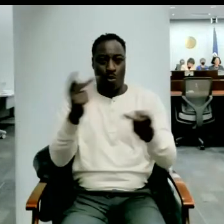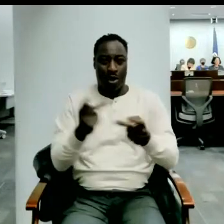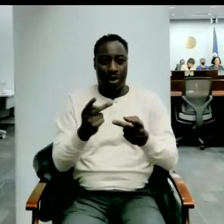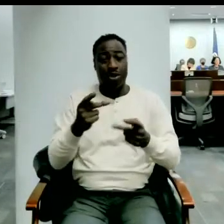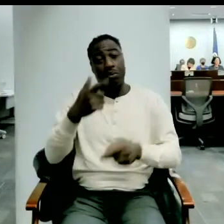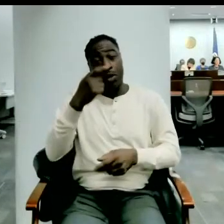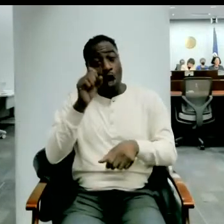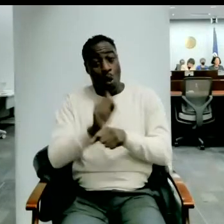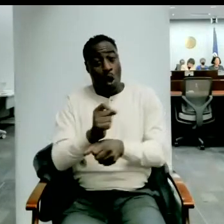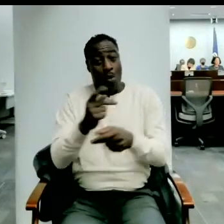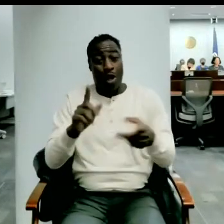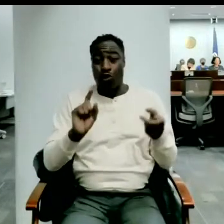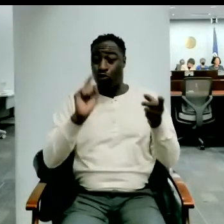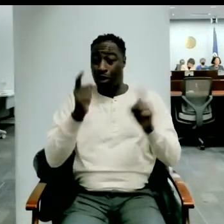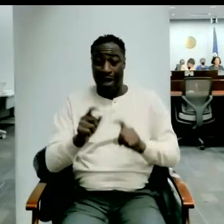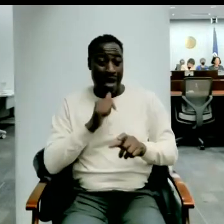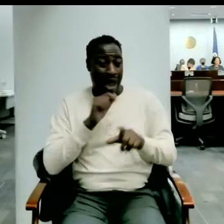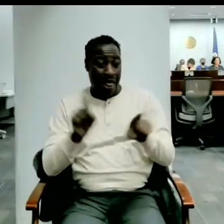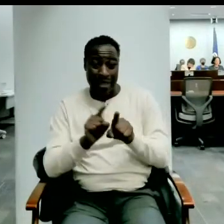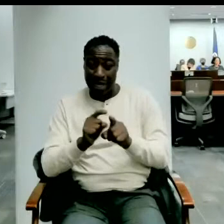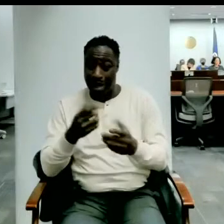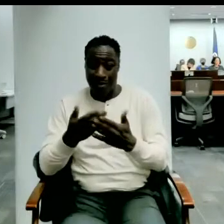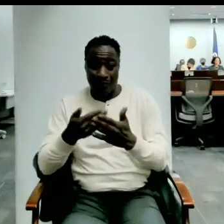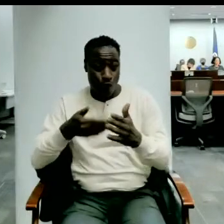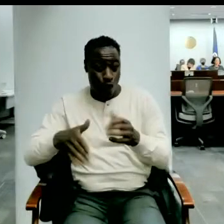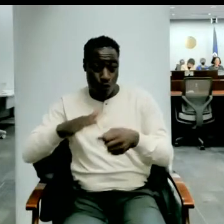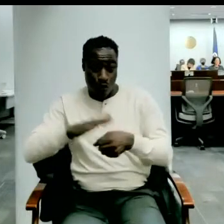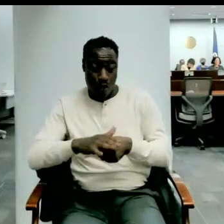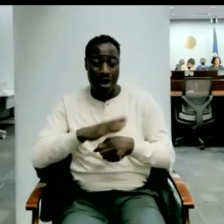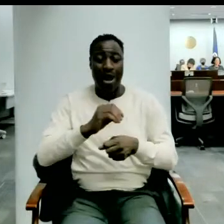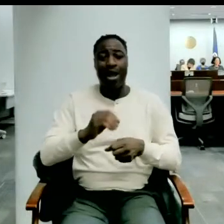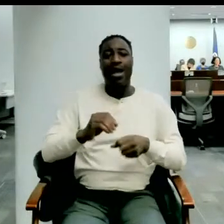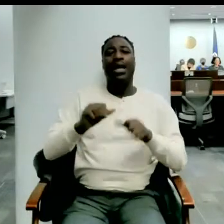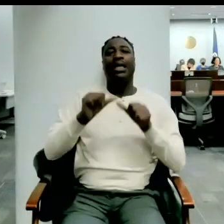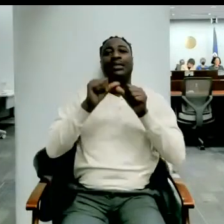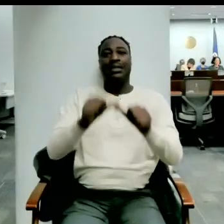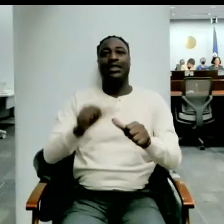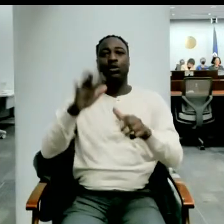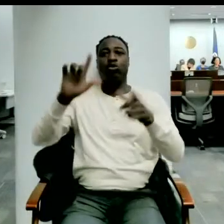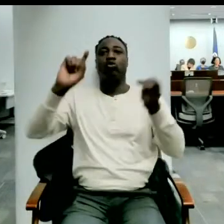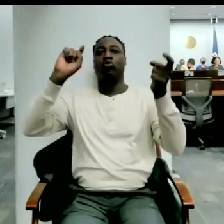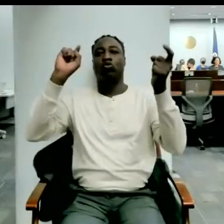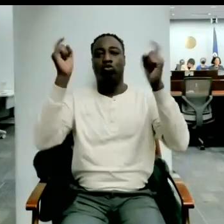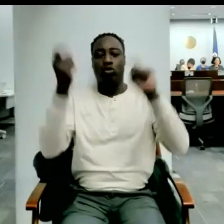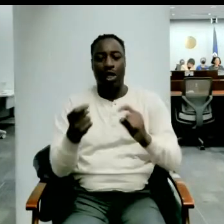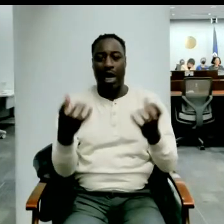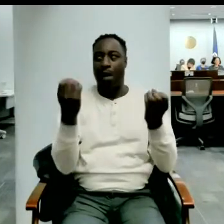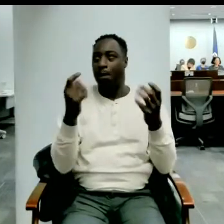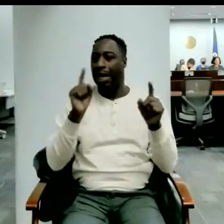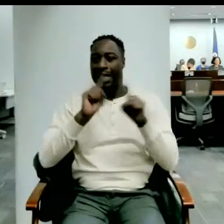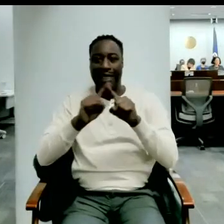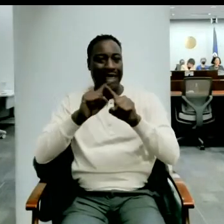It is no longer what it was before the pandemic, and it is going to be consistently evolving. There are various topics I know the Commission already